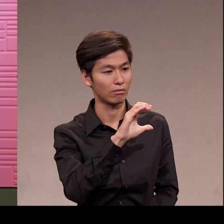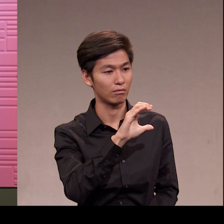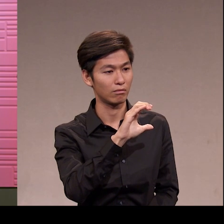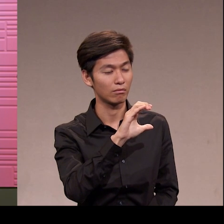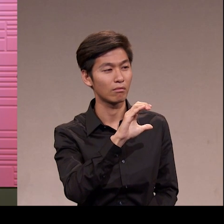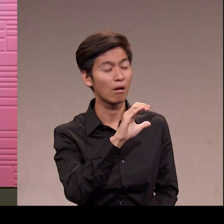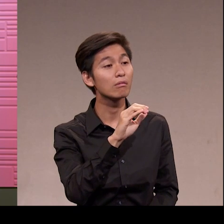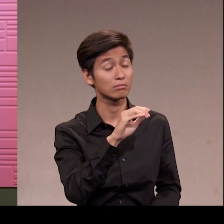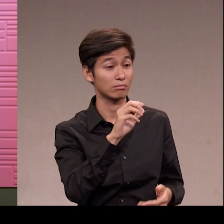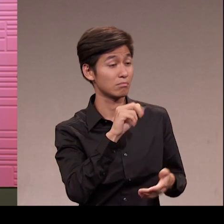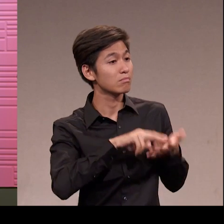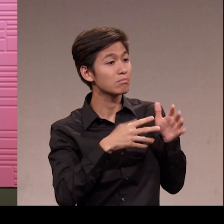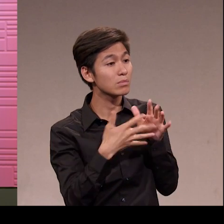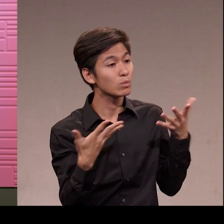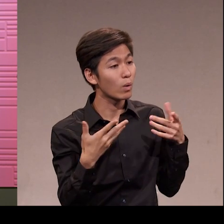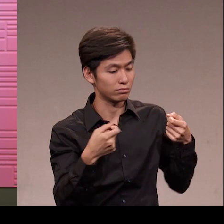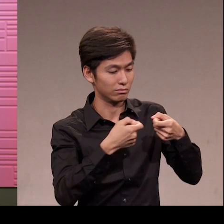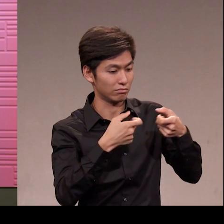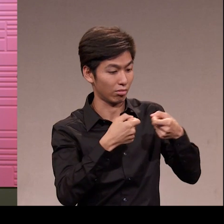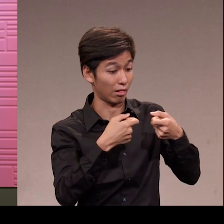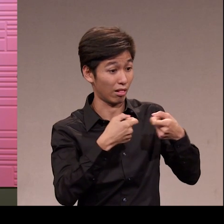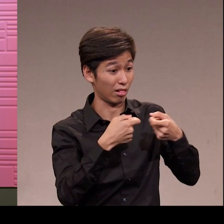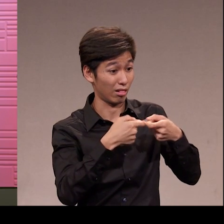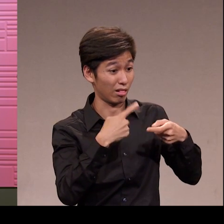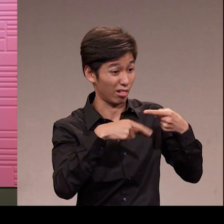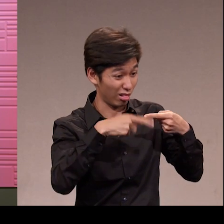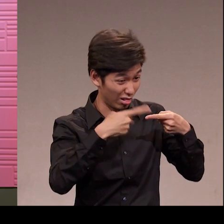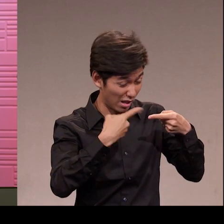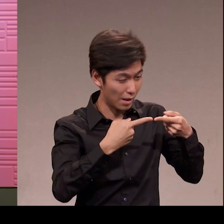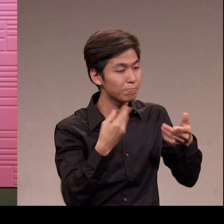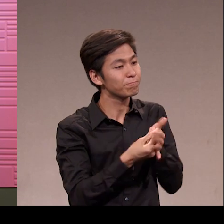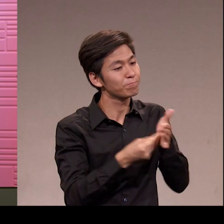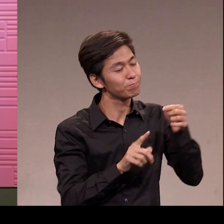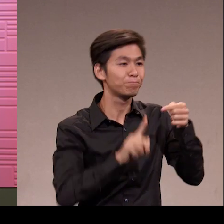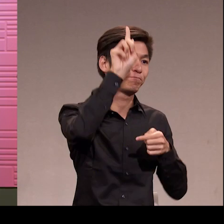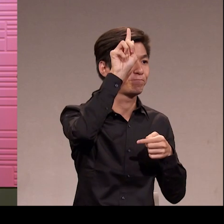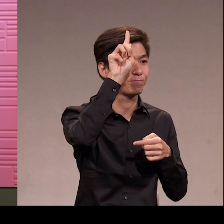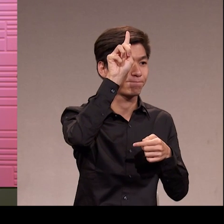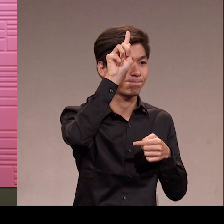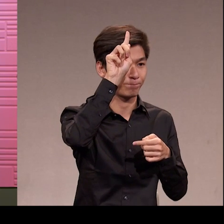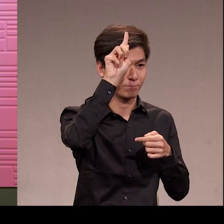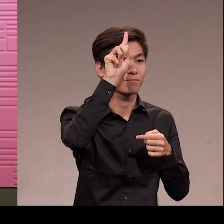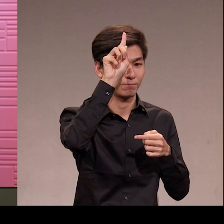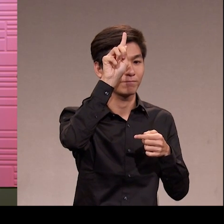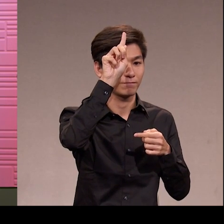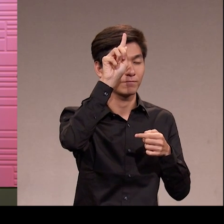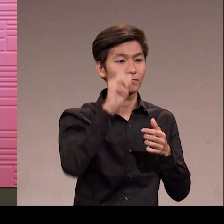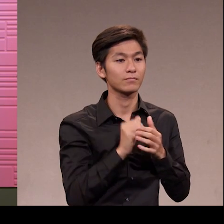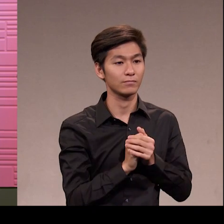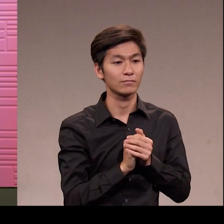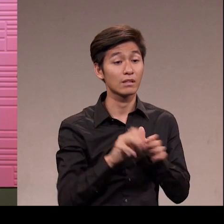Air cons consume a lot of electricity so the electrical bill goes up. Another example is telephone bills.